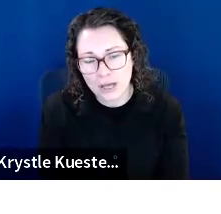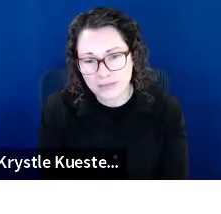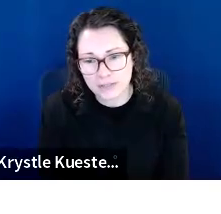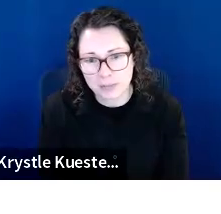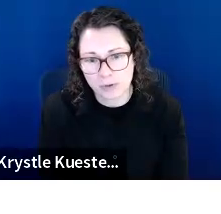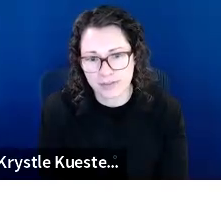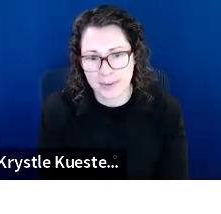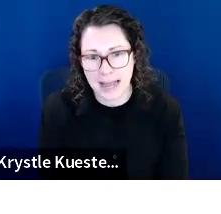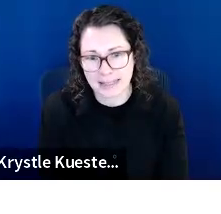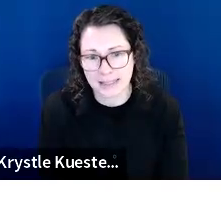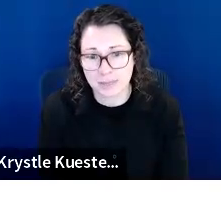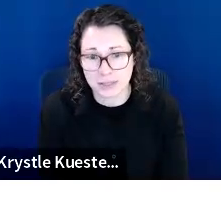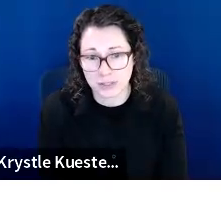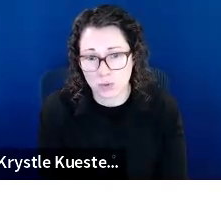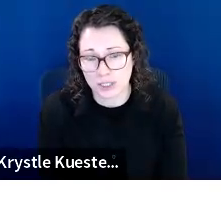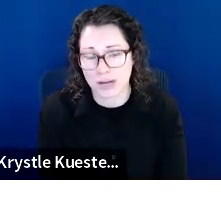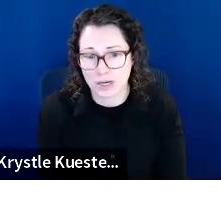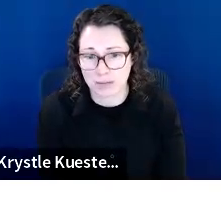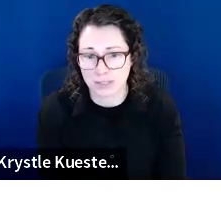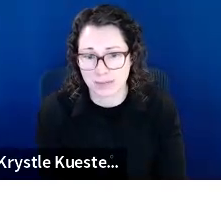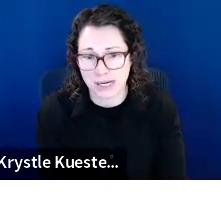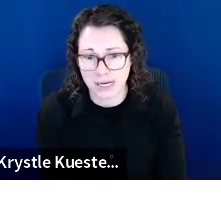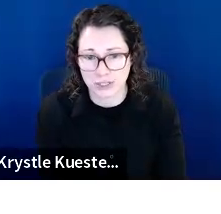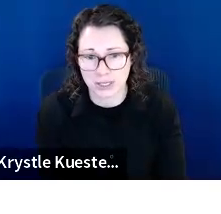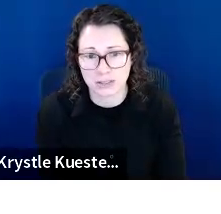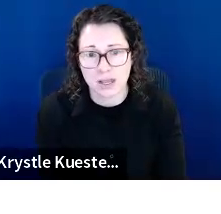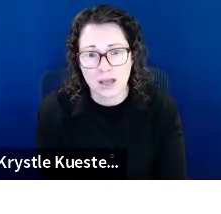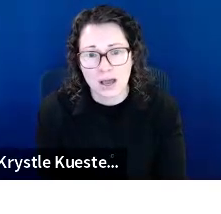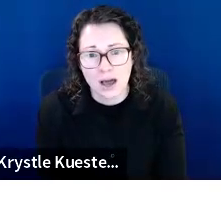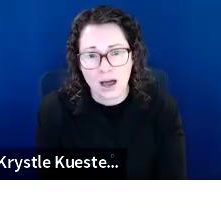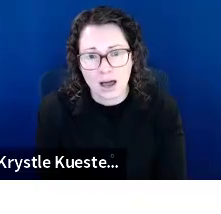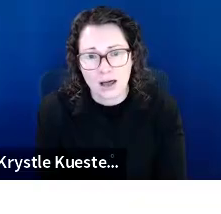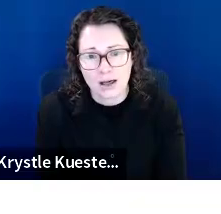a lot of deaf people that have been asking me this question. when it comes to medications,